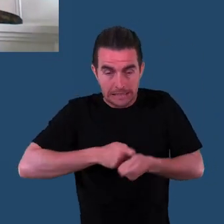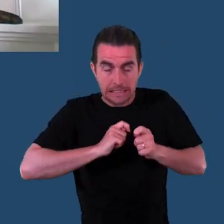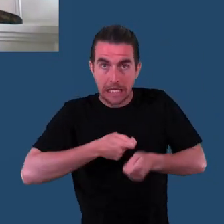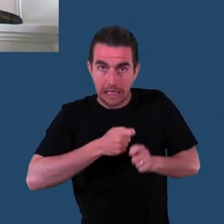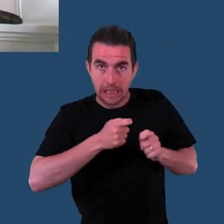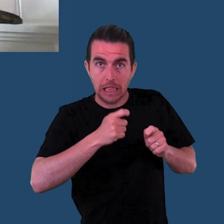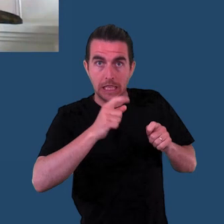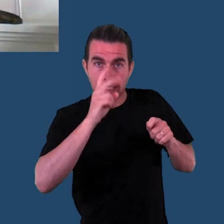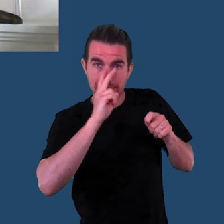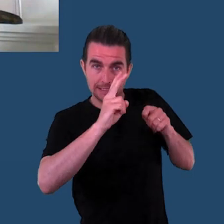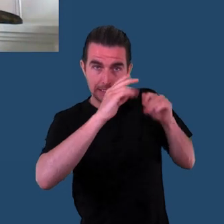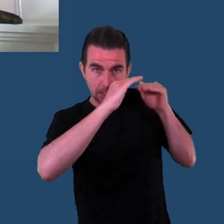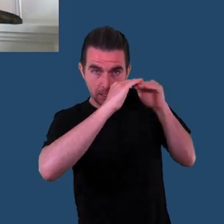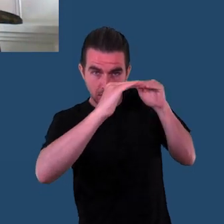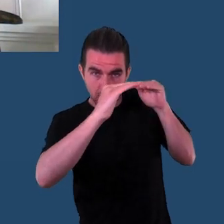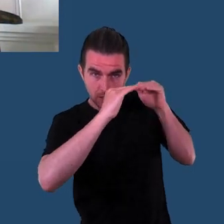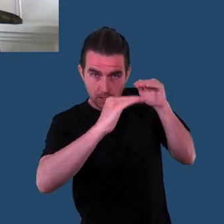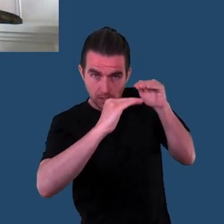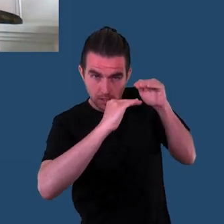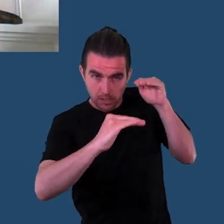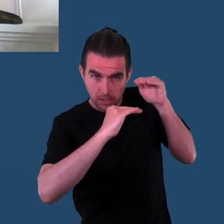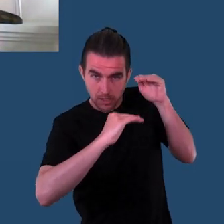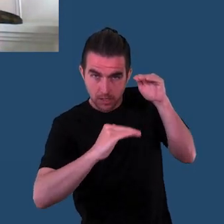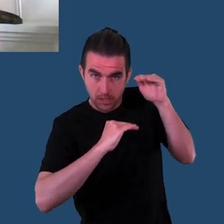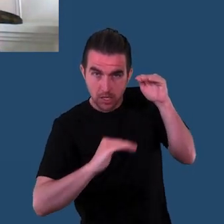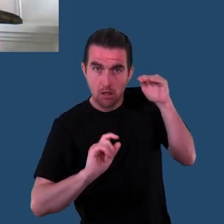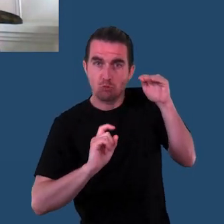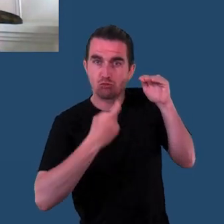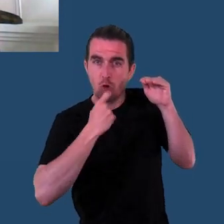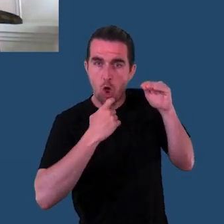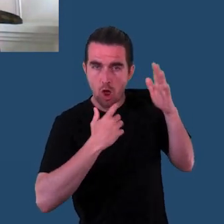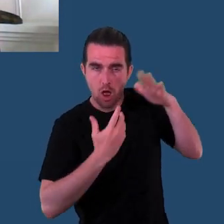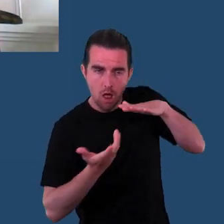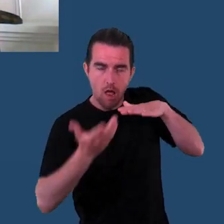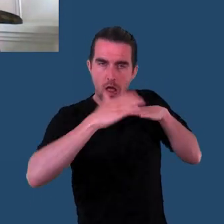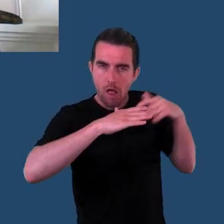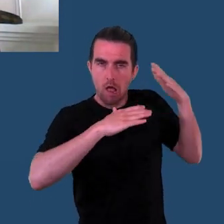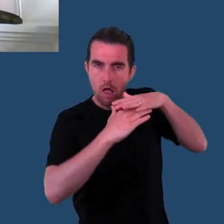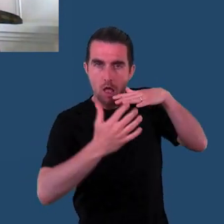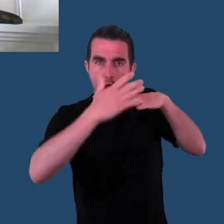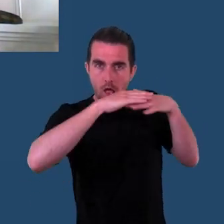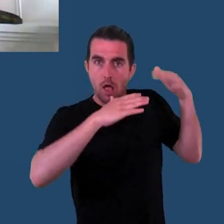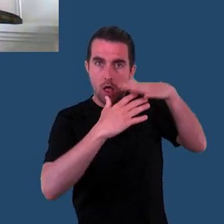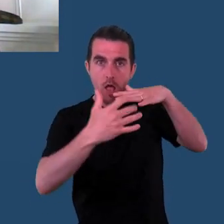when you go through the rock layers and you cut down. If you imagine the strata of rocks